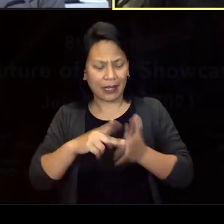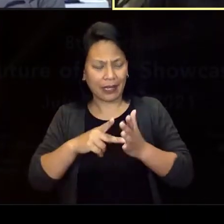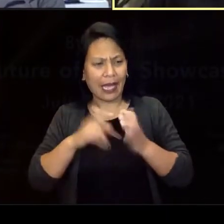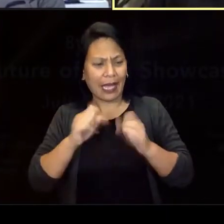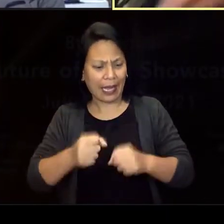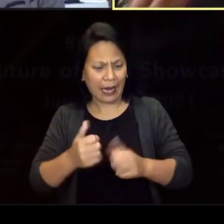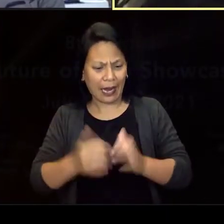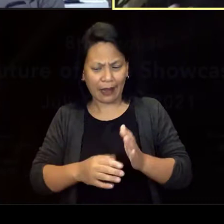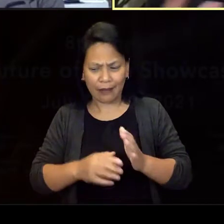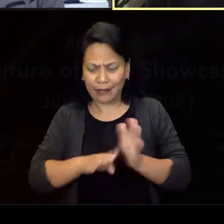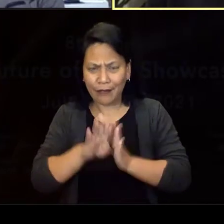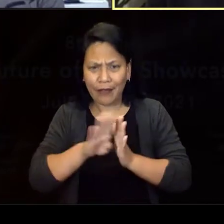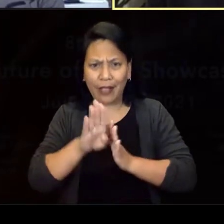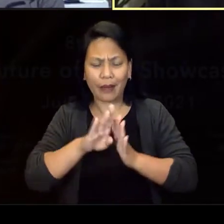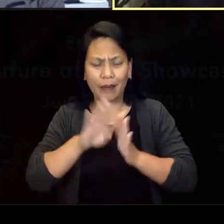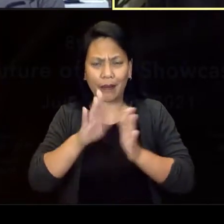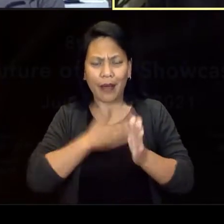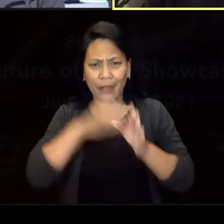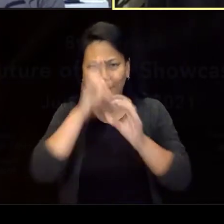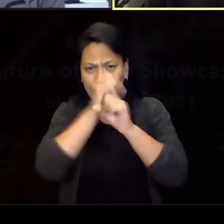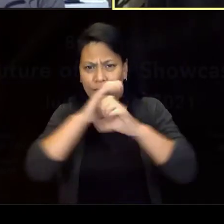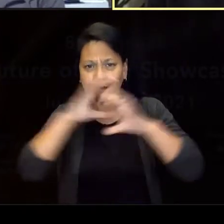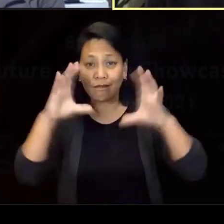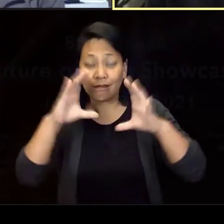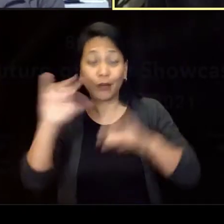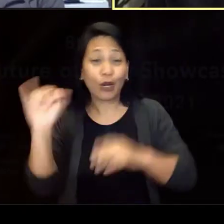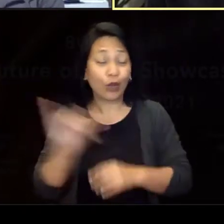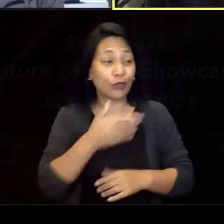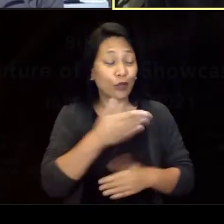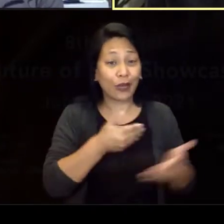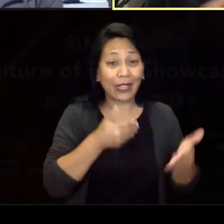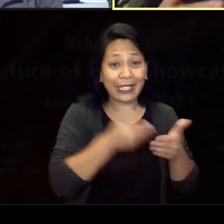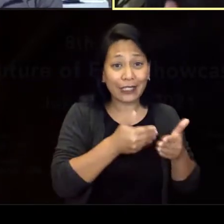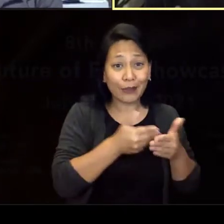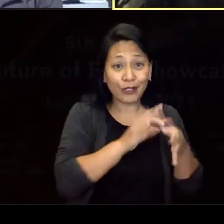And the same thing with connecting with intimacy coordinators, especially because